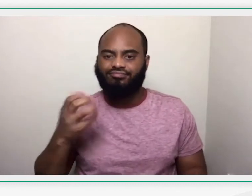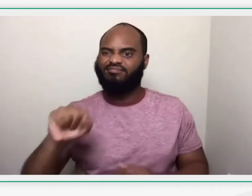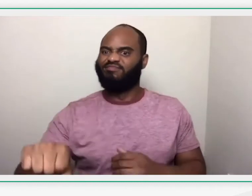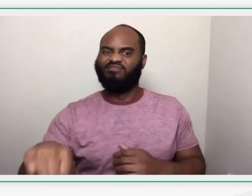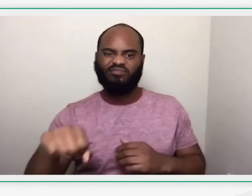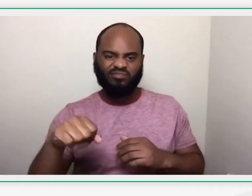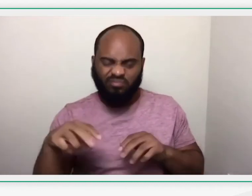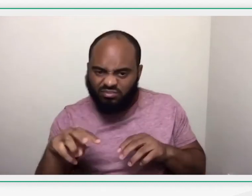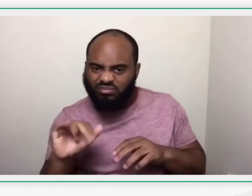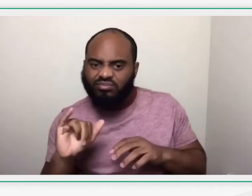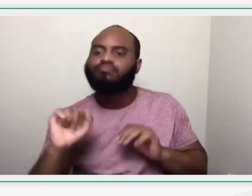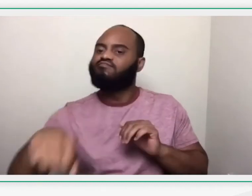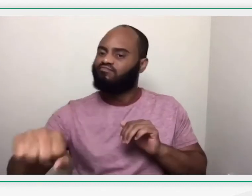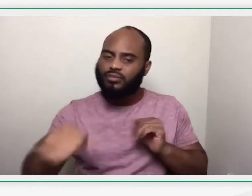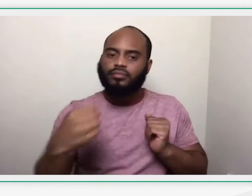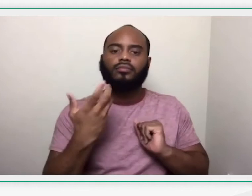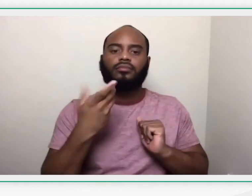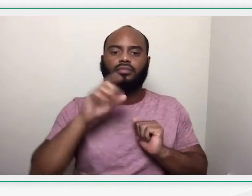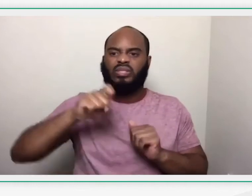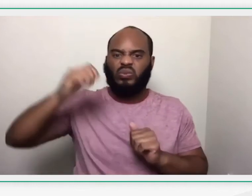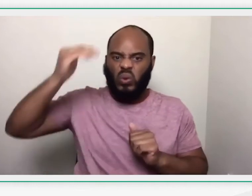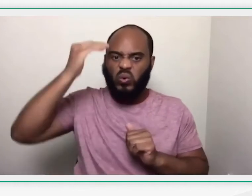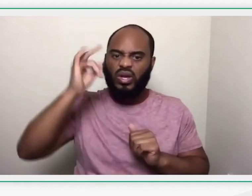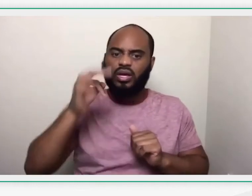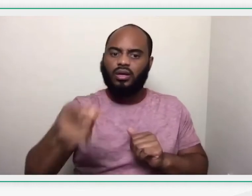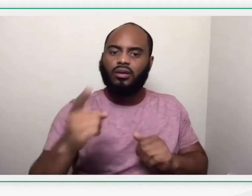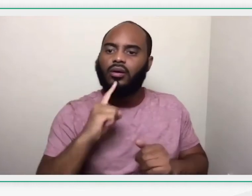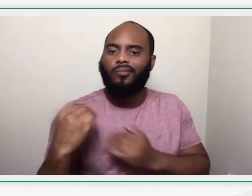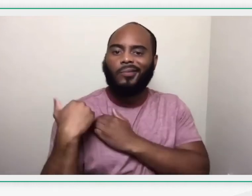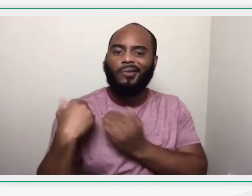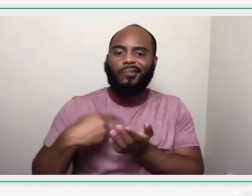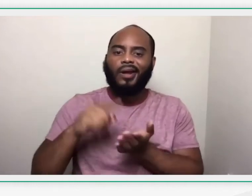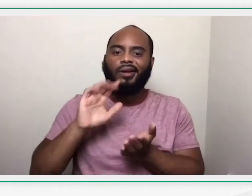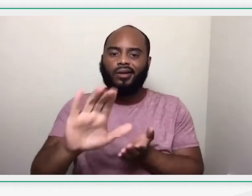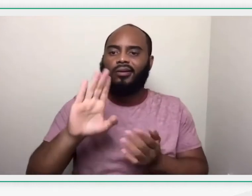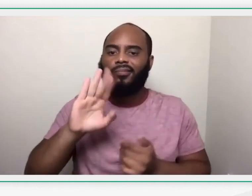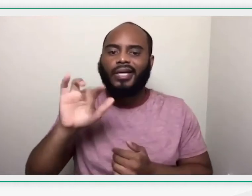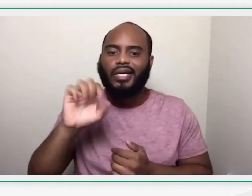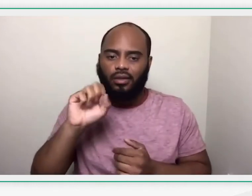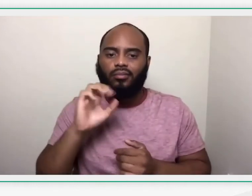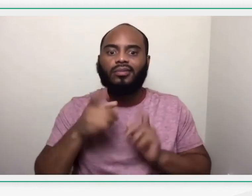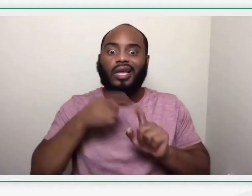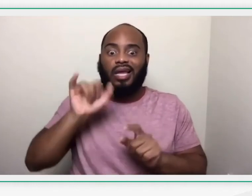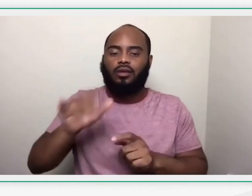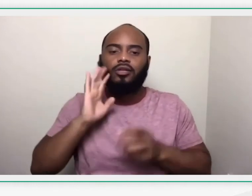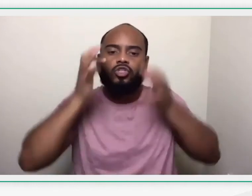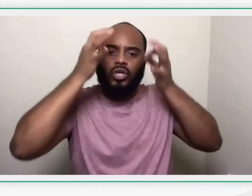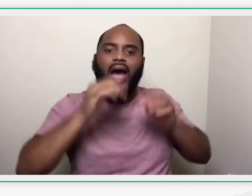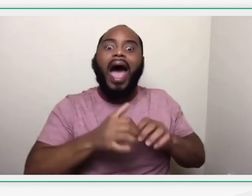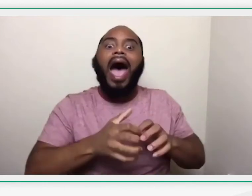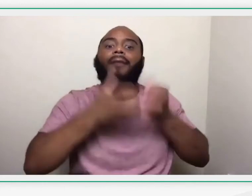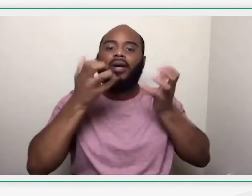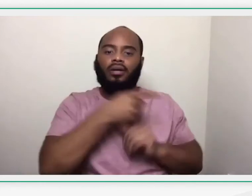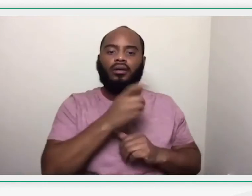Also, for insurance quotes, they run soft inquiries. And they do that to double check and make sure that you pay your bills on time.